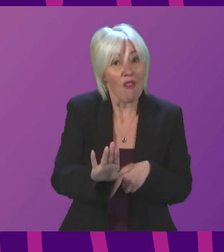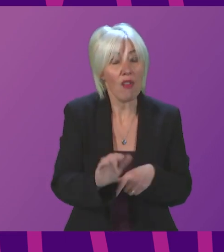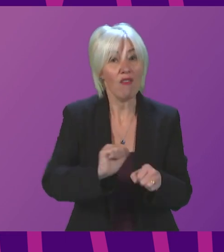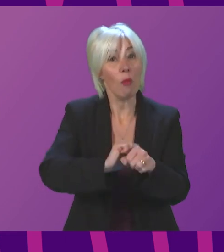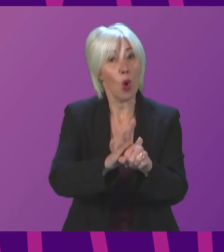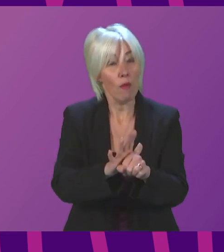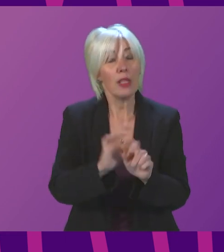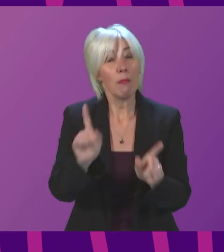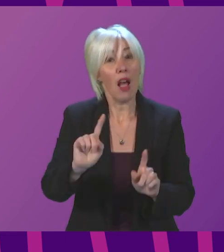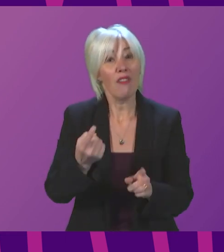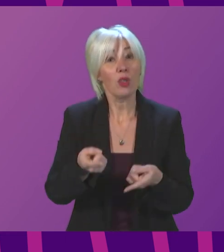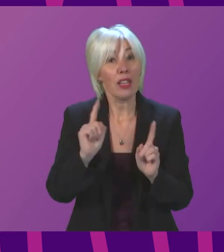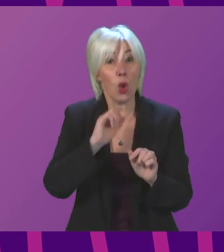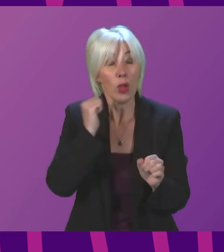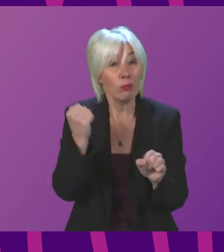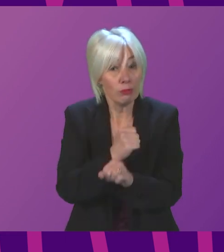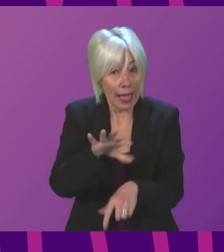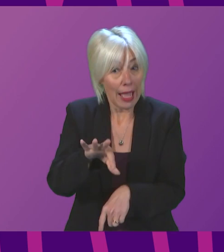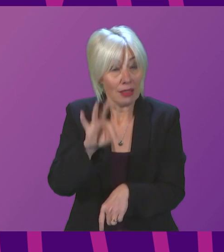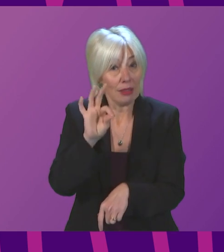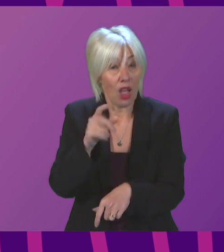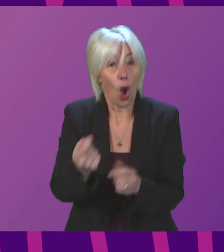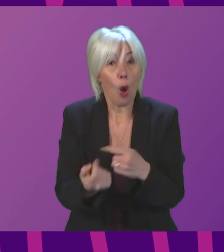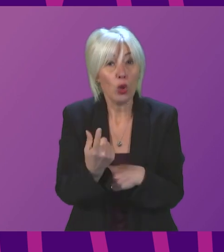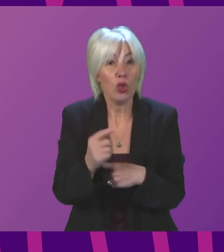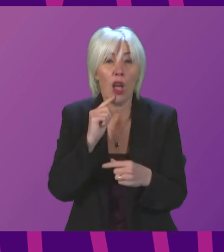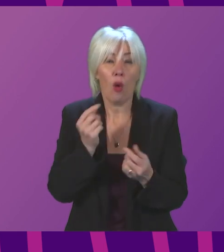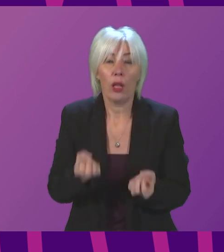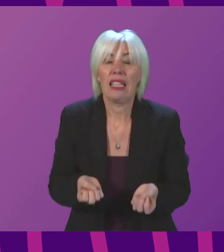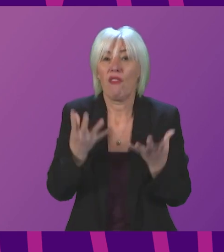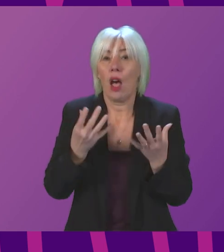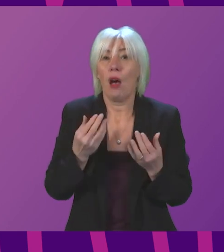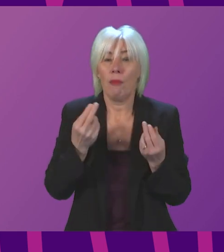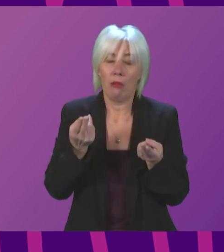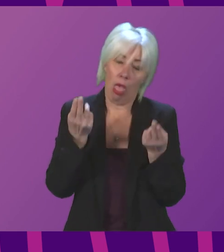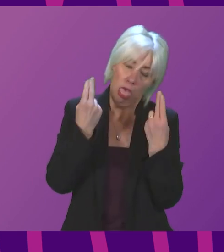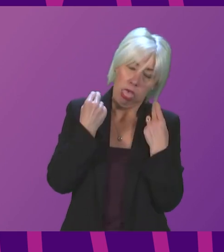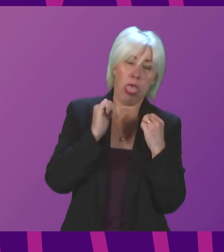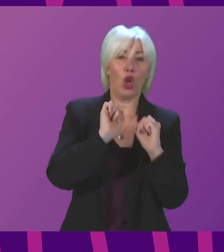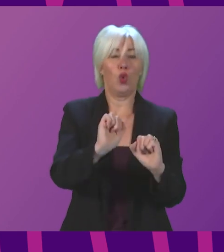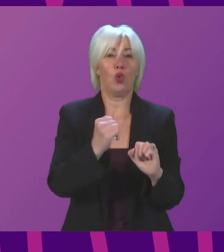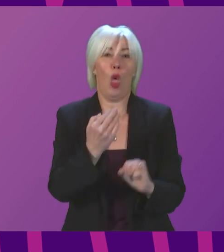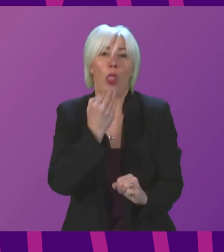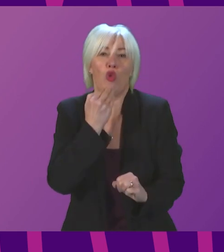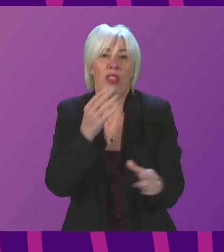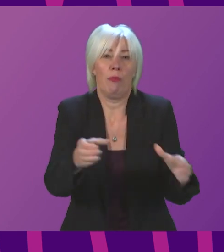Minister take that opportunity or will she give in to the Greens again?